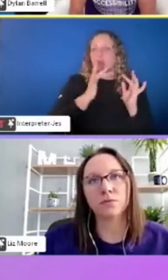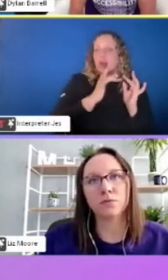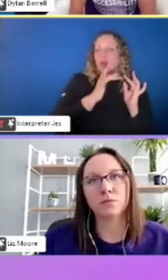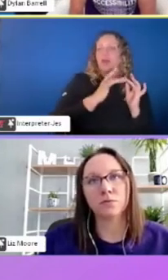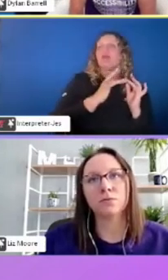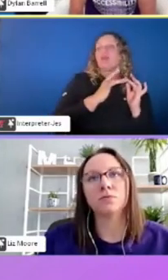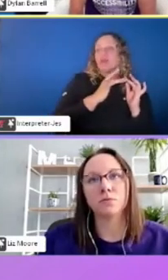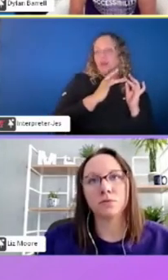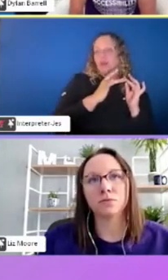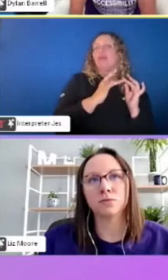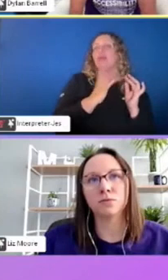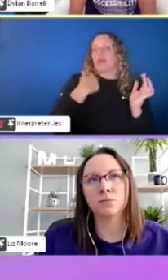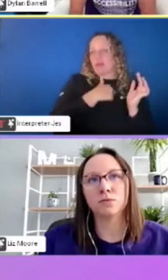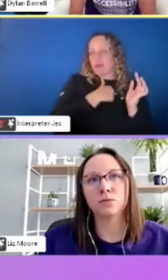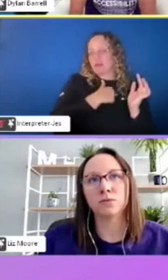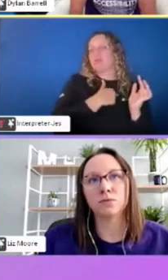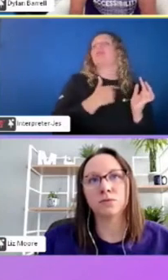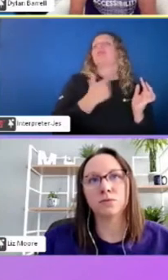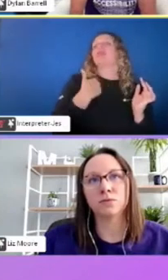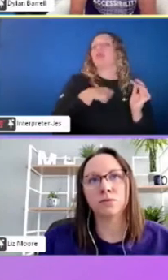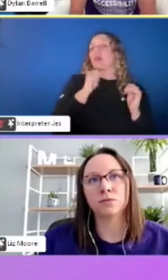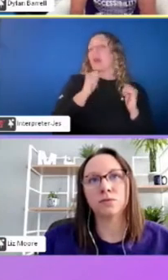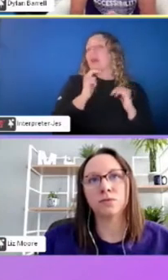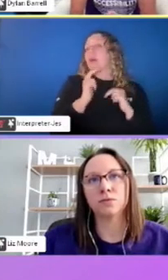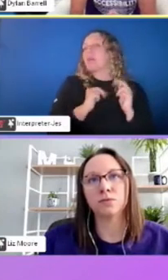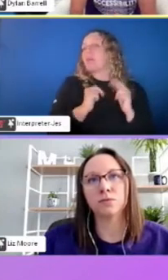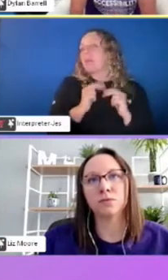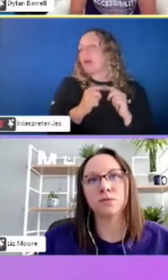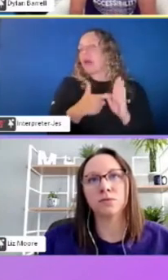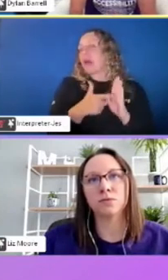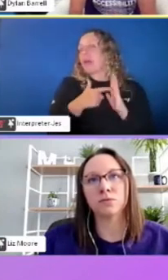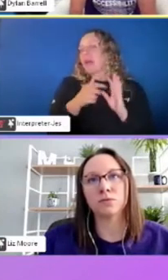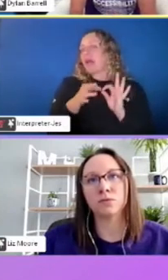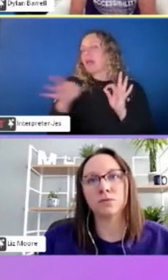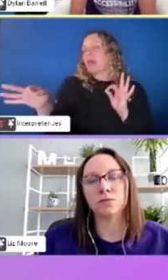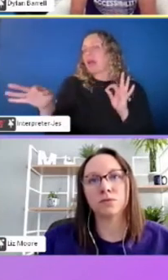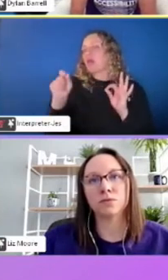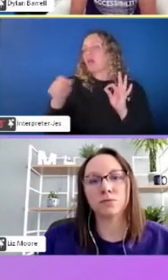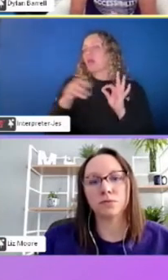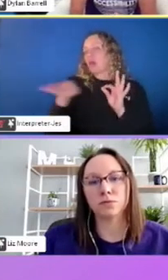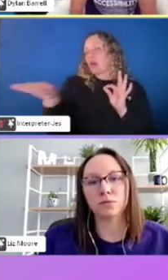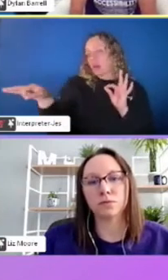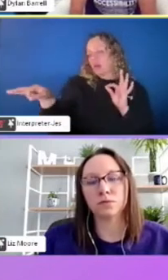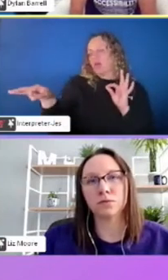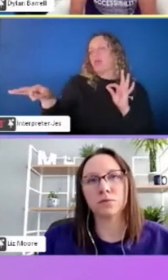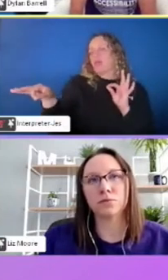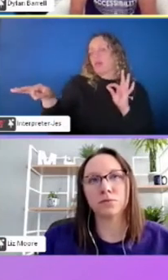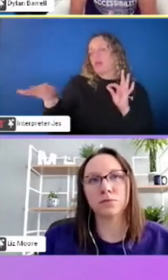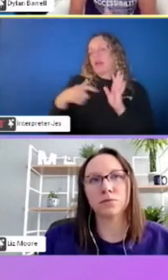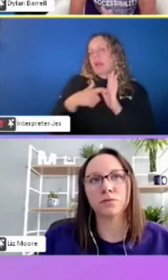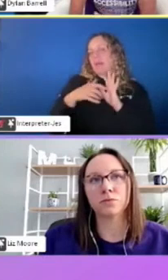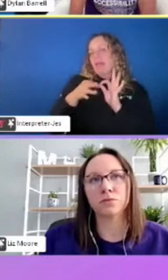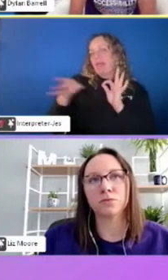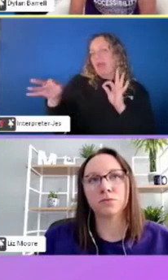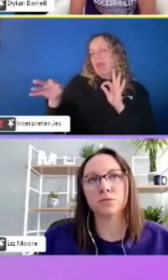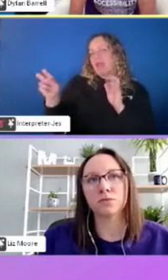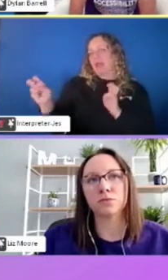you can actually build command line, you can run it from the command line and that can be built into any editor,